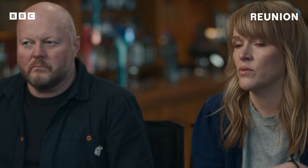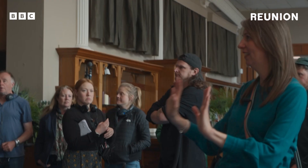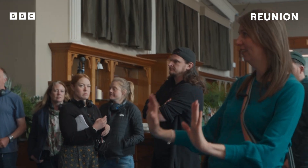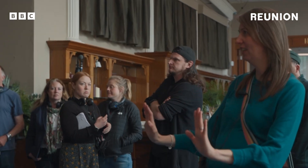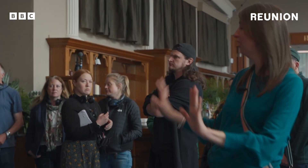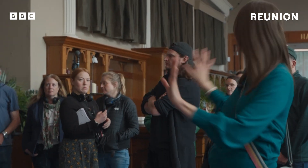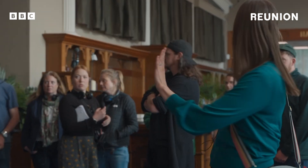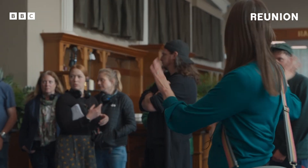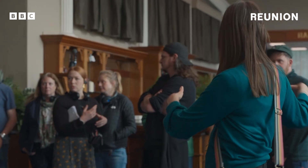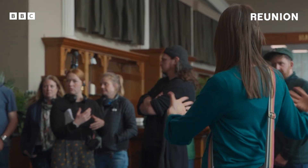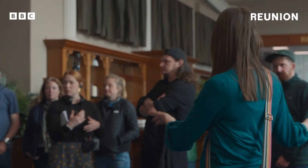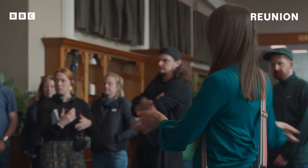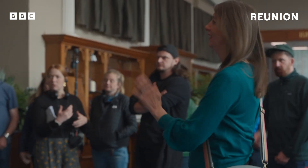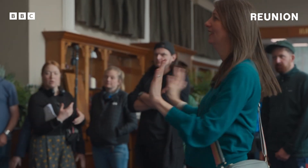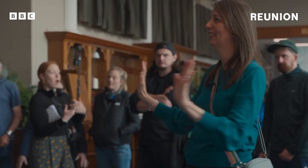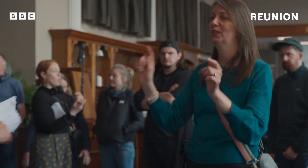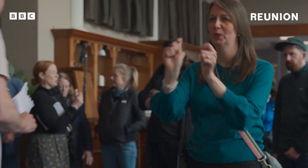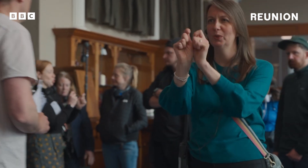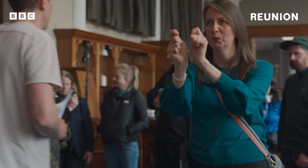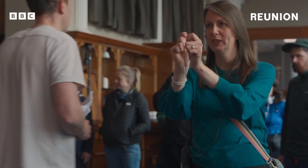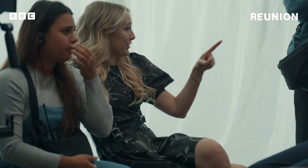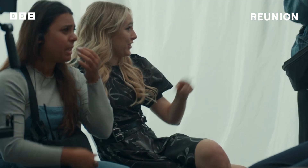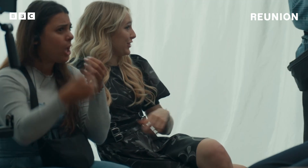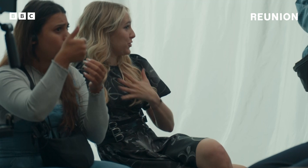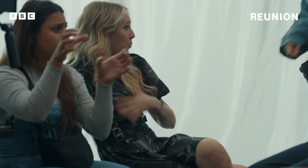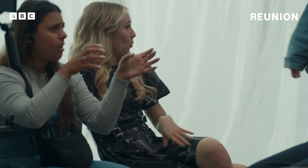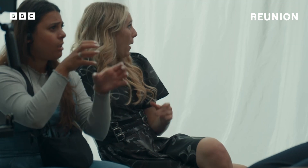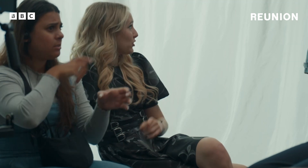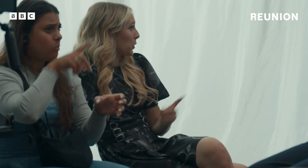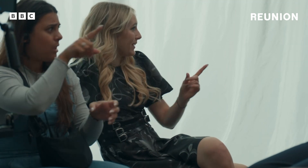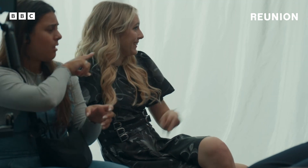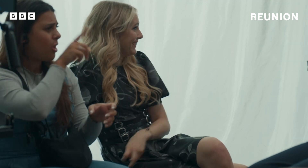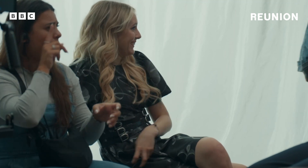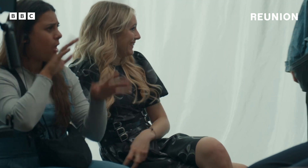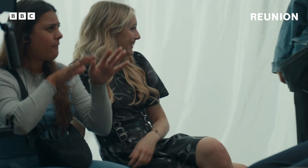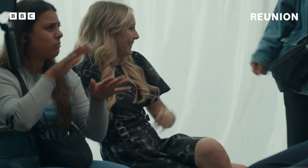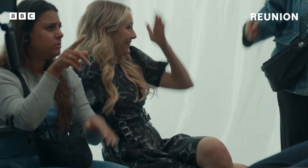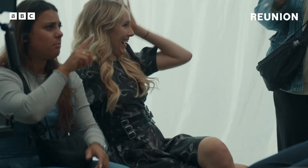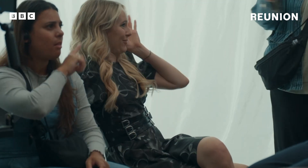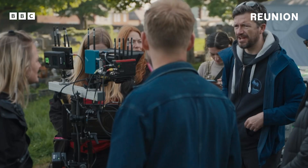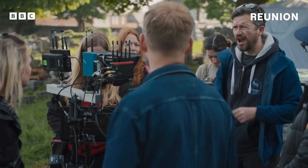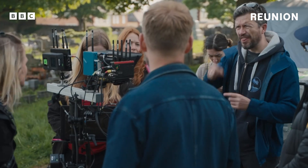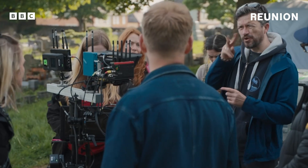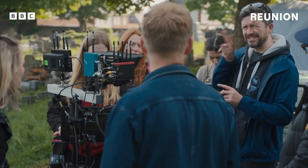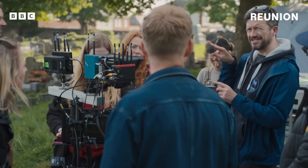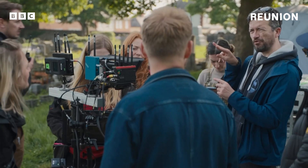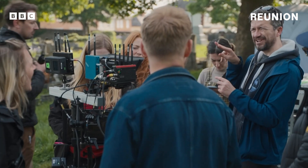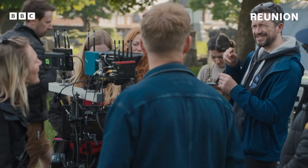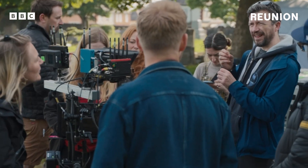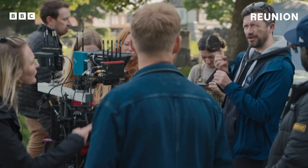which is meeting with deaf creatives as well, just to talk about good and bad experiences they've had on set previously. It's amazing to see.